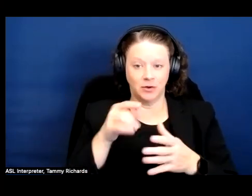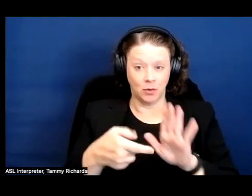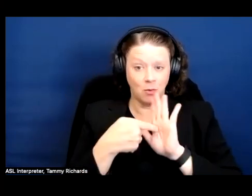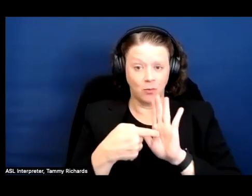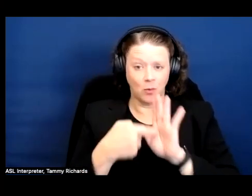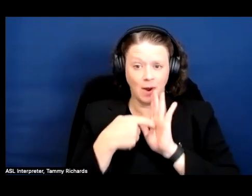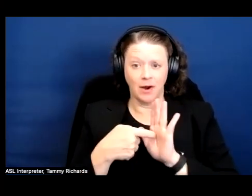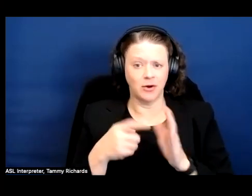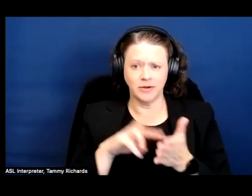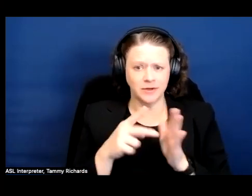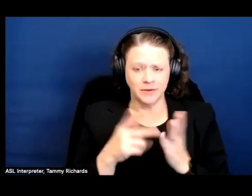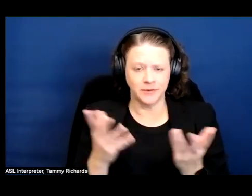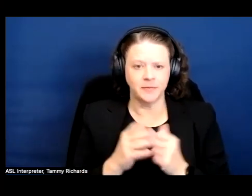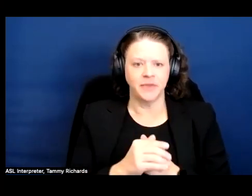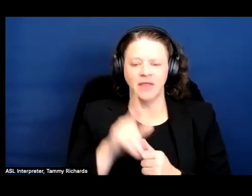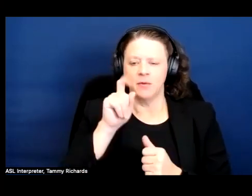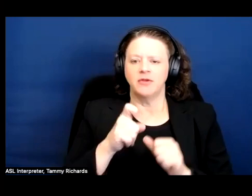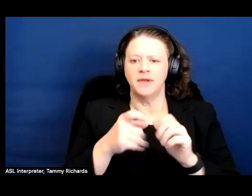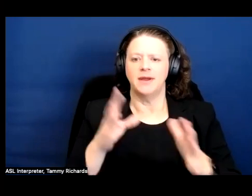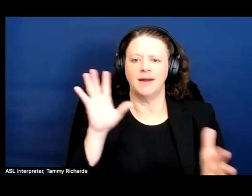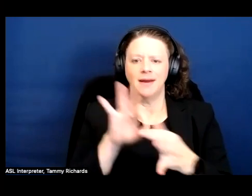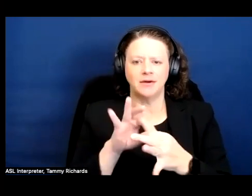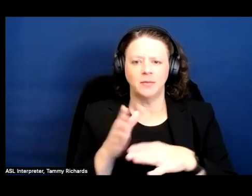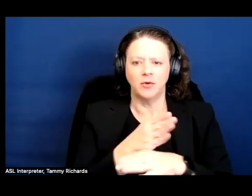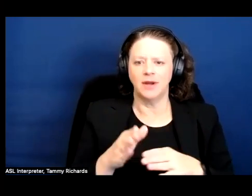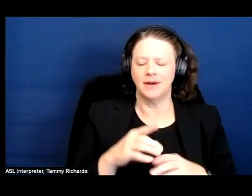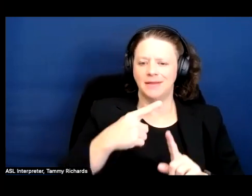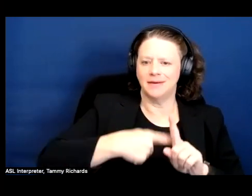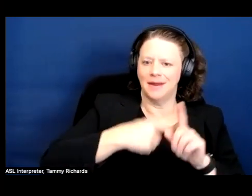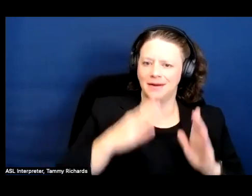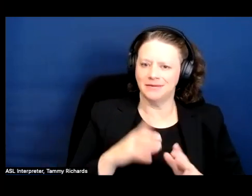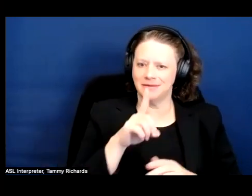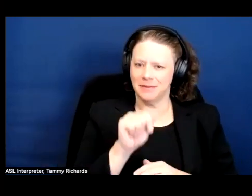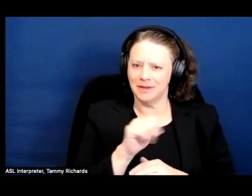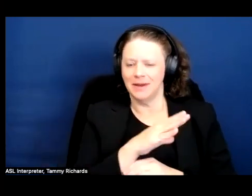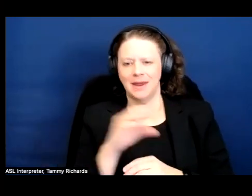or about dogs, generally, but about the specific dog, or cat, or whatever animal in particular.